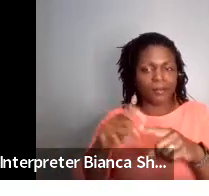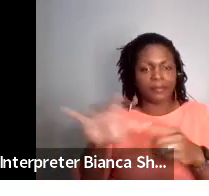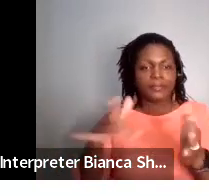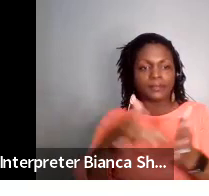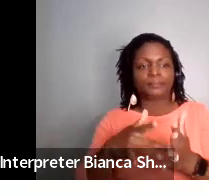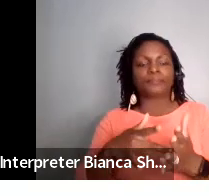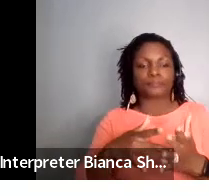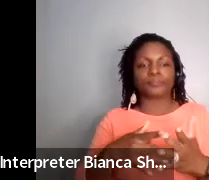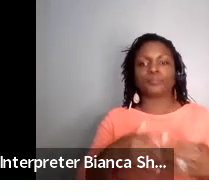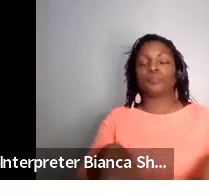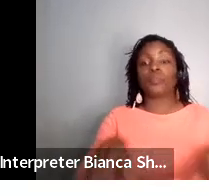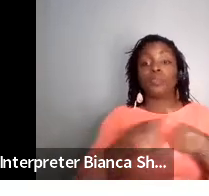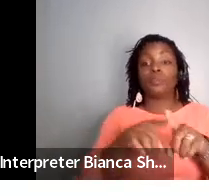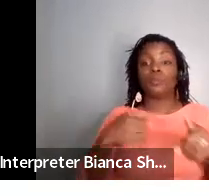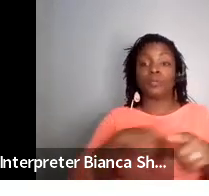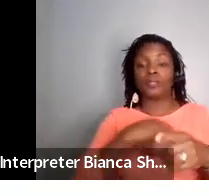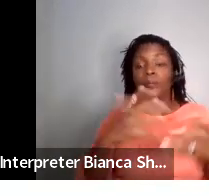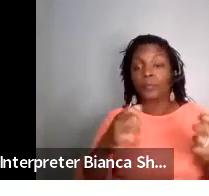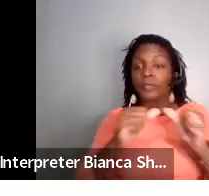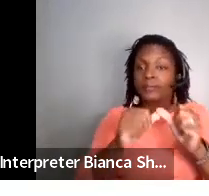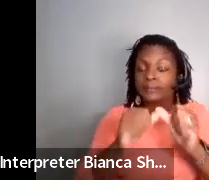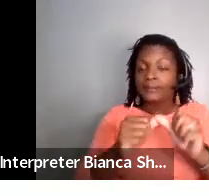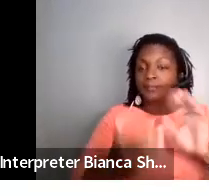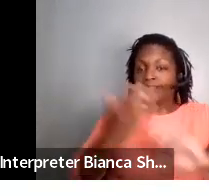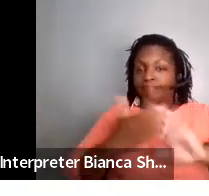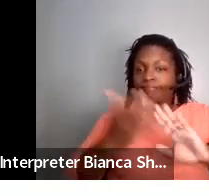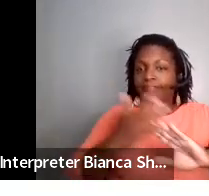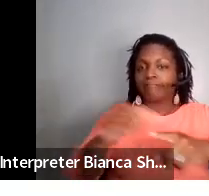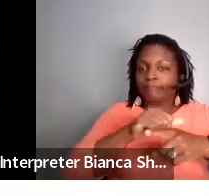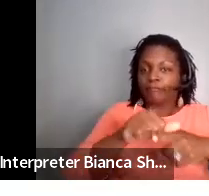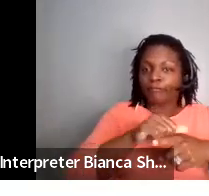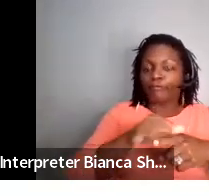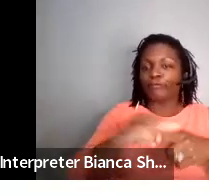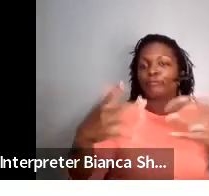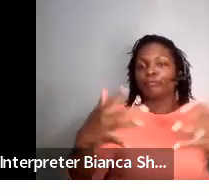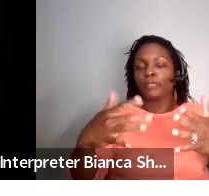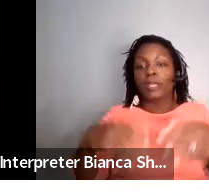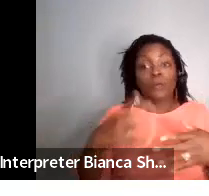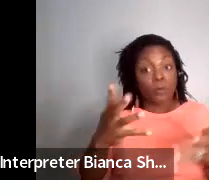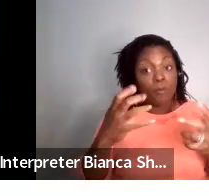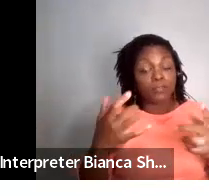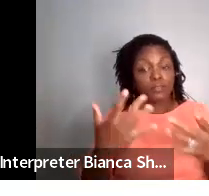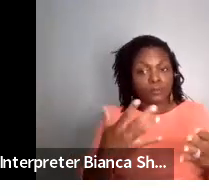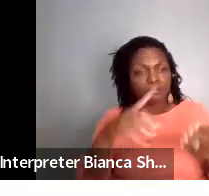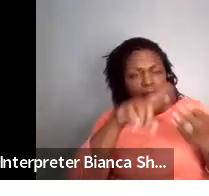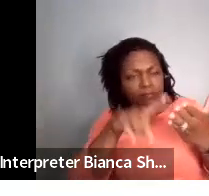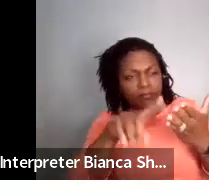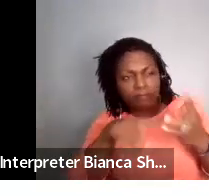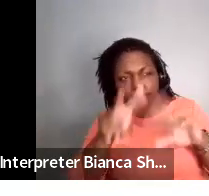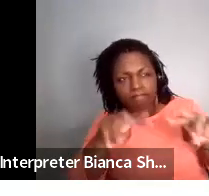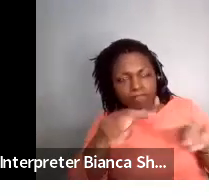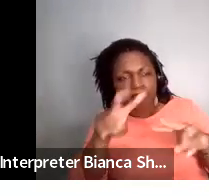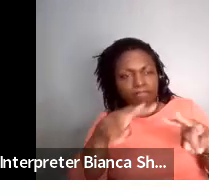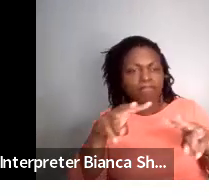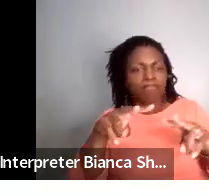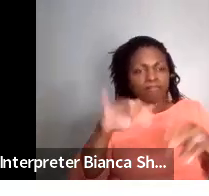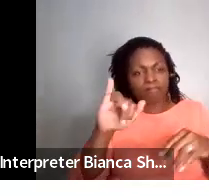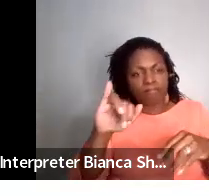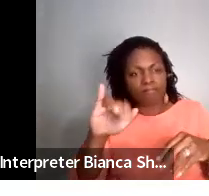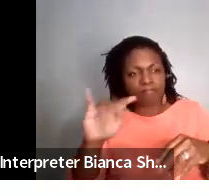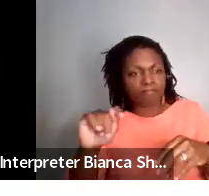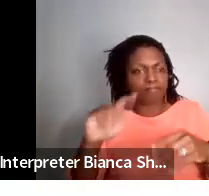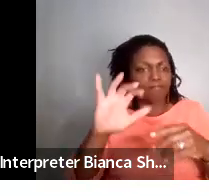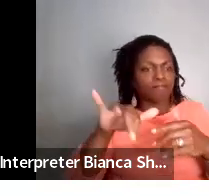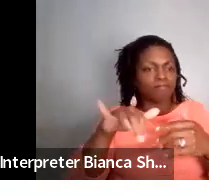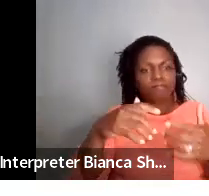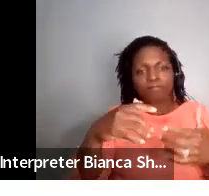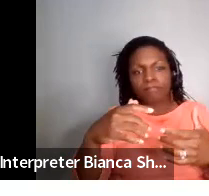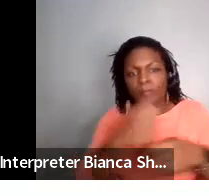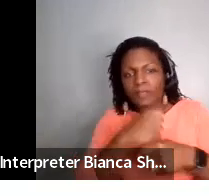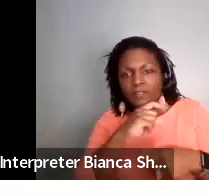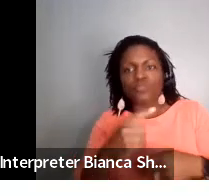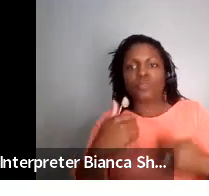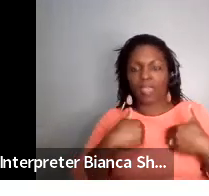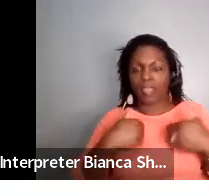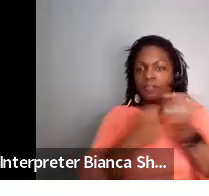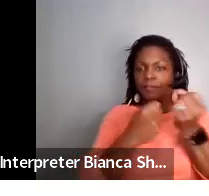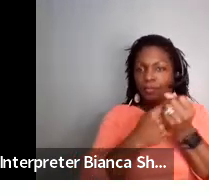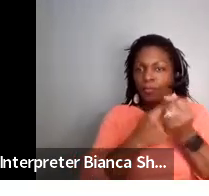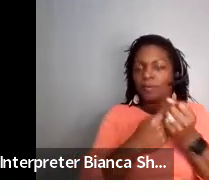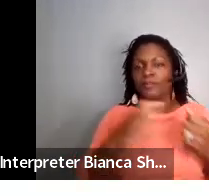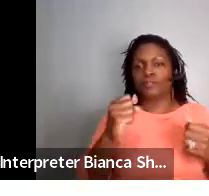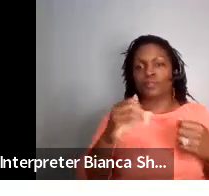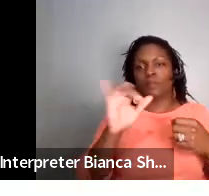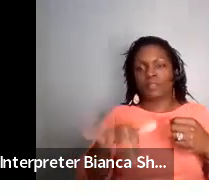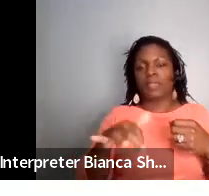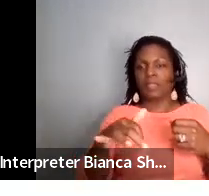So we want ongoing training, monitoring technical assistance to ensure that our crisis centers are providing the best quality services to callers when they call 98 and continuing to get the stakeholders involved to get